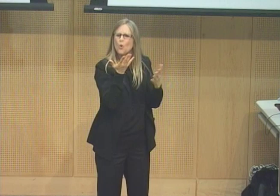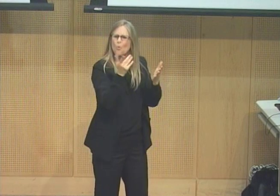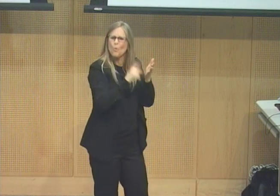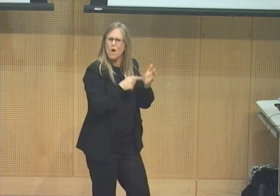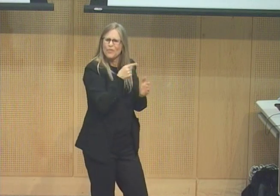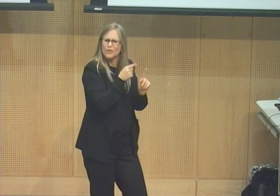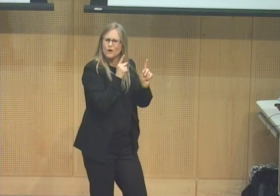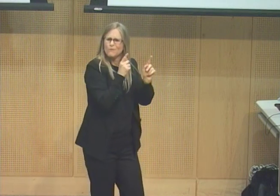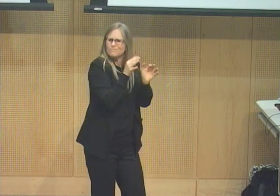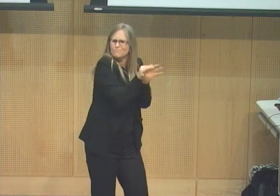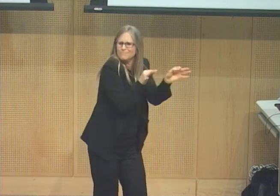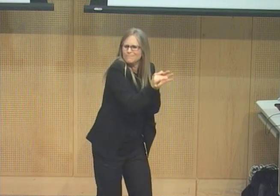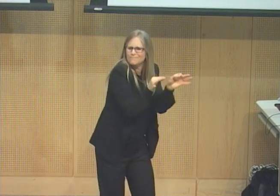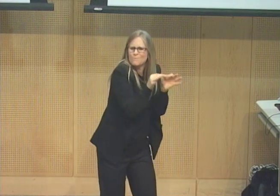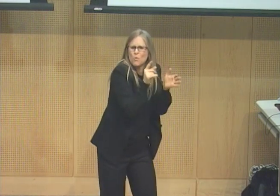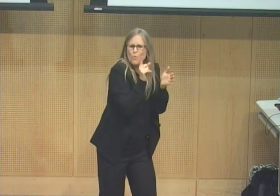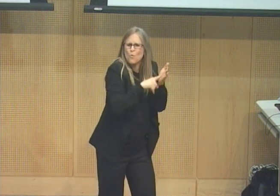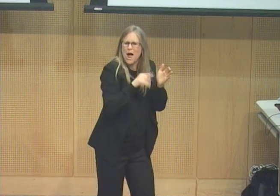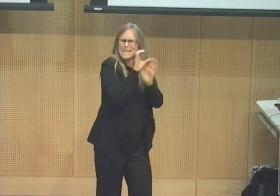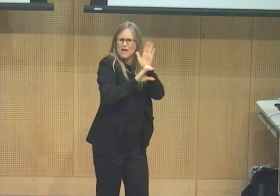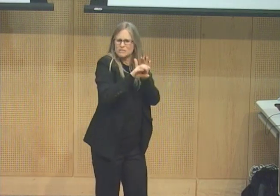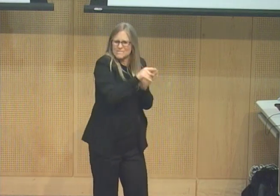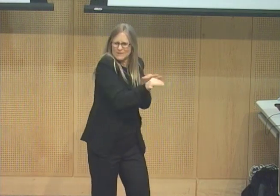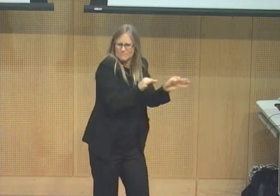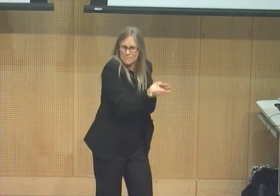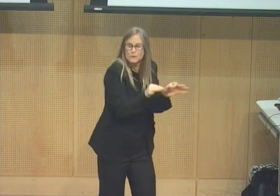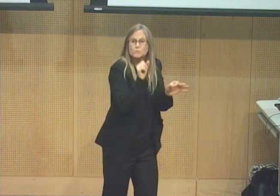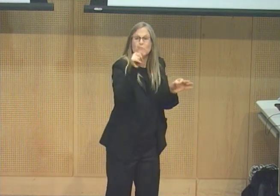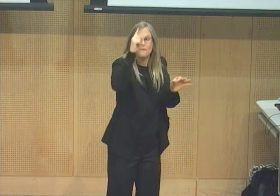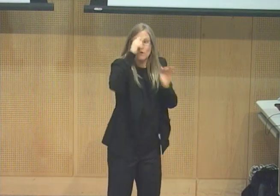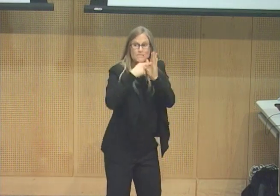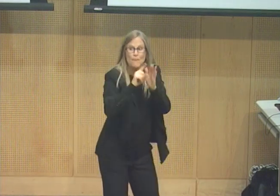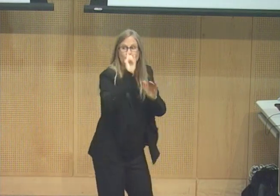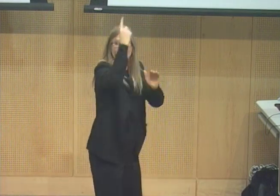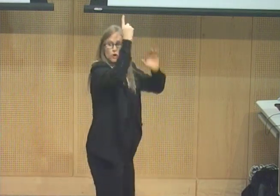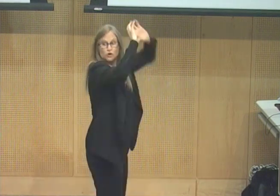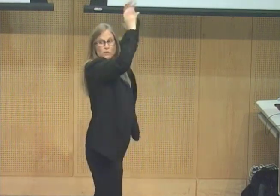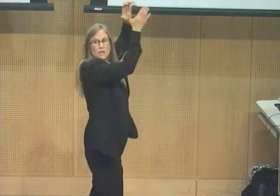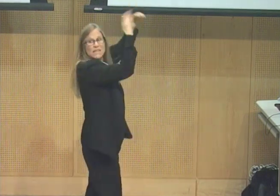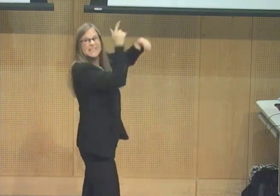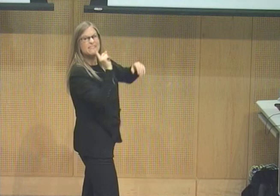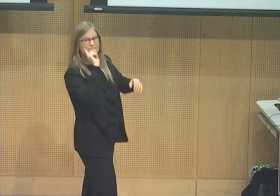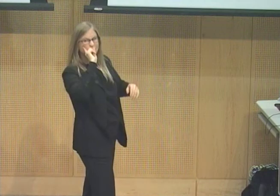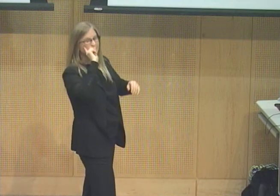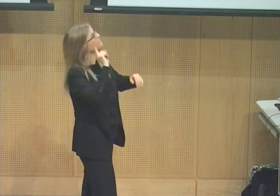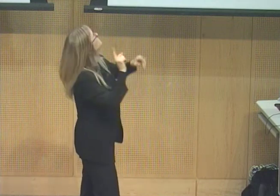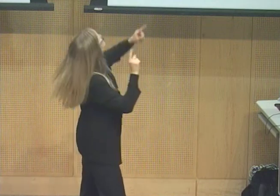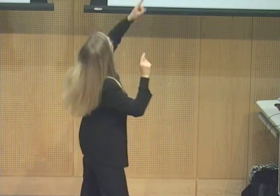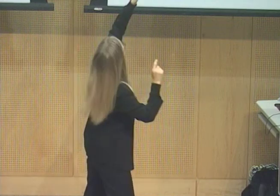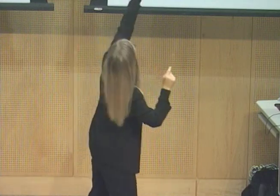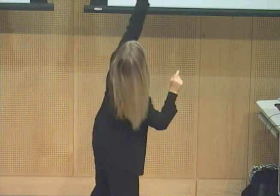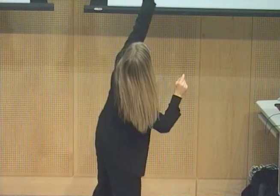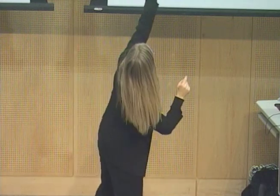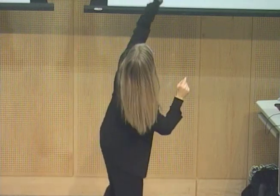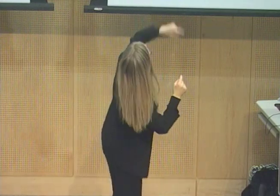they began to be grouped together based on what characteristic it was of that group of people that it was describing.